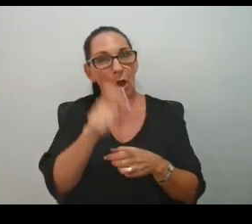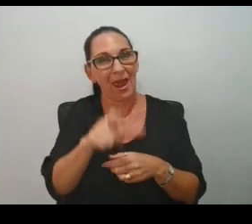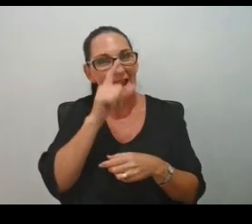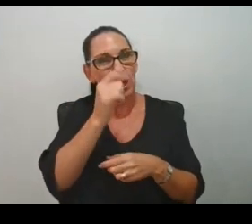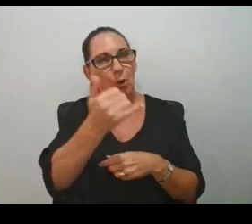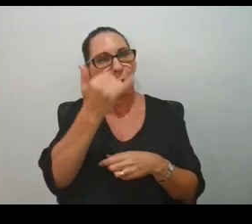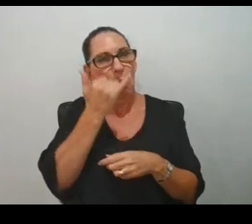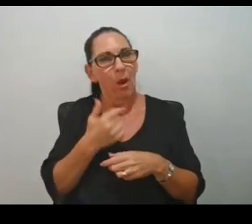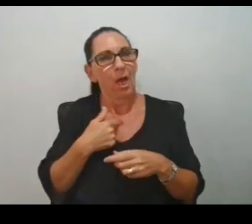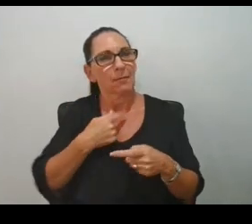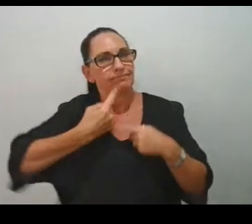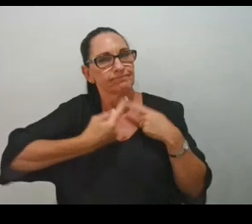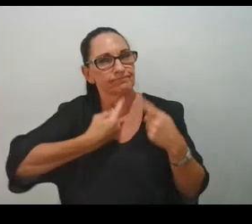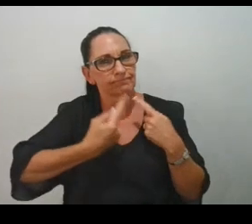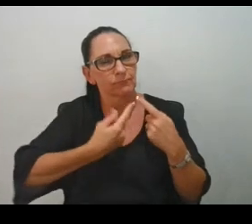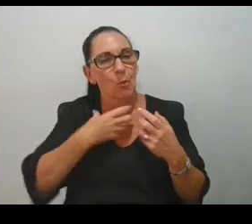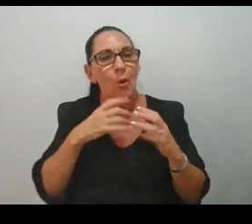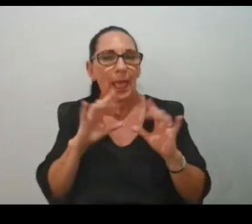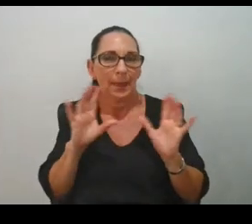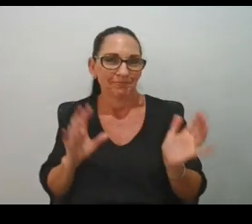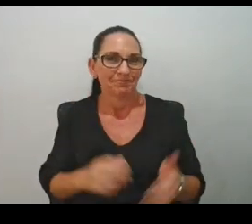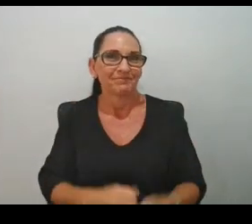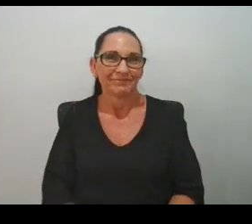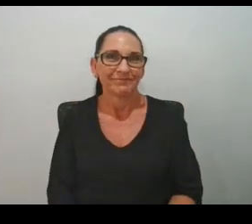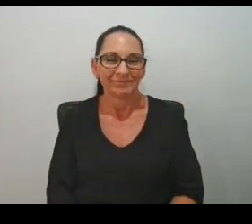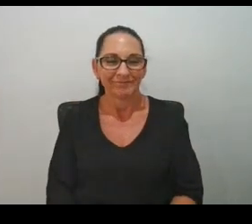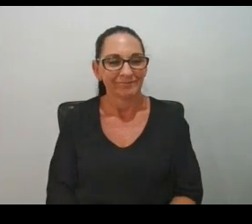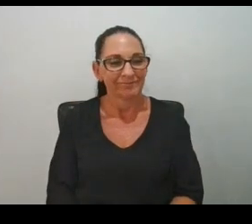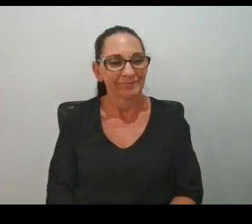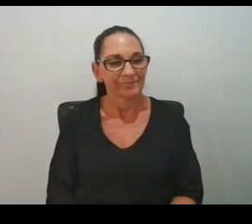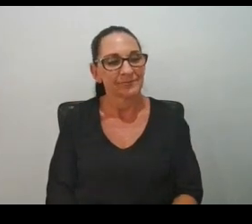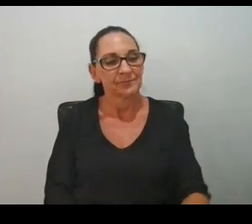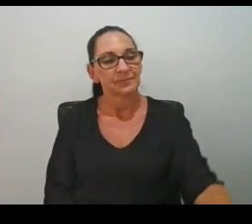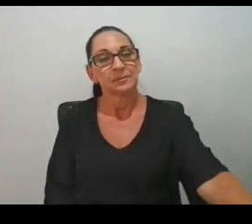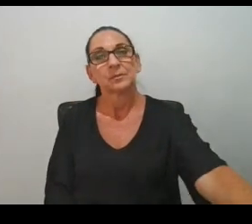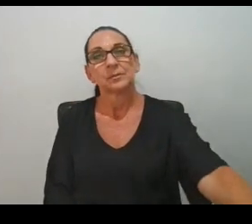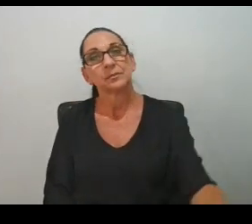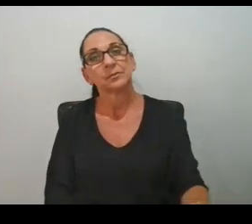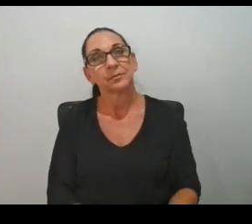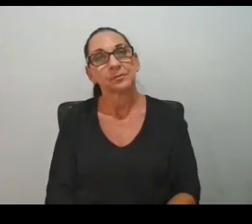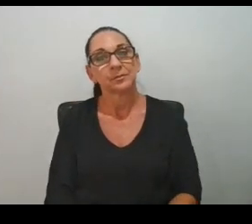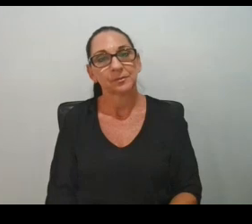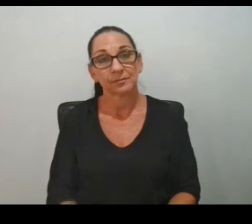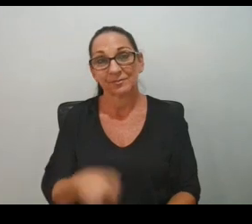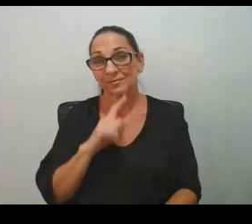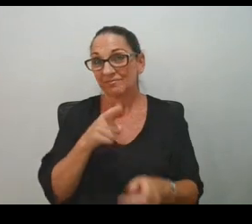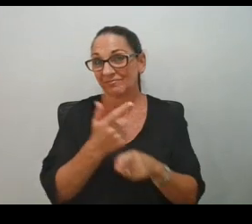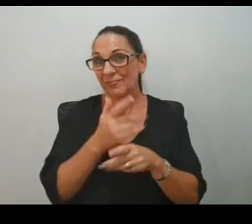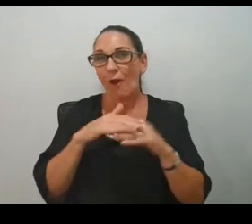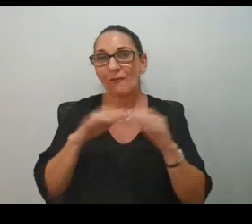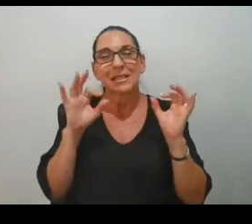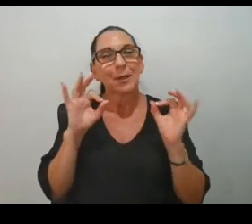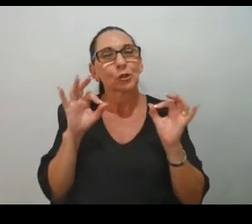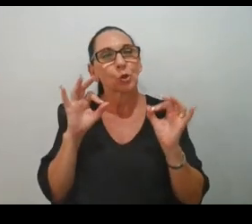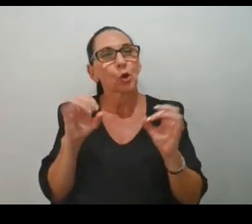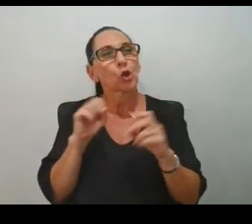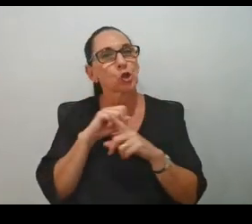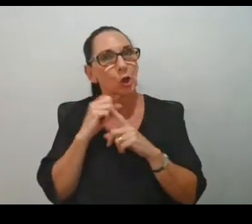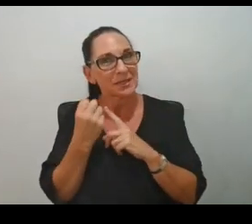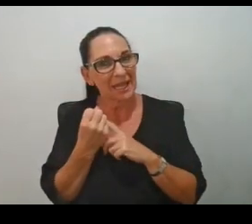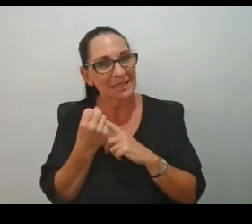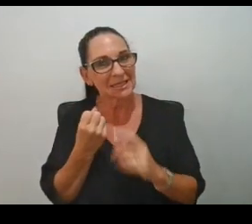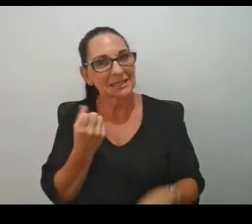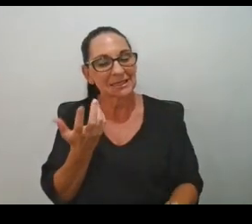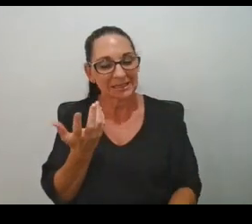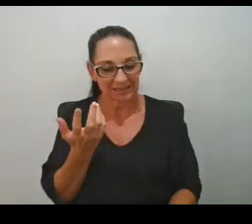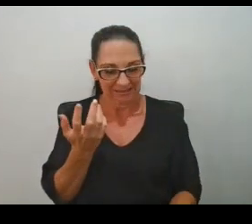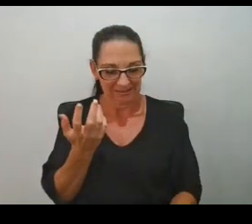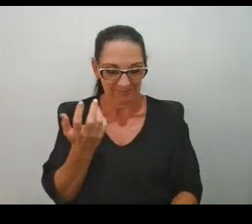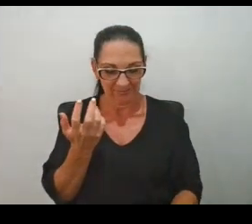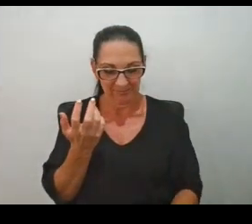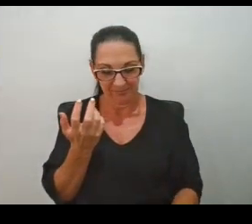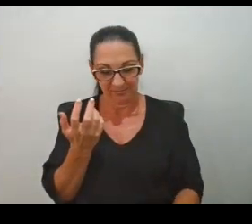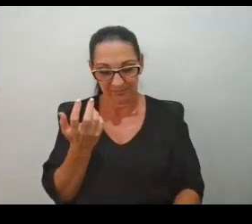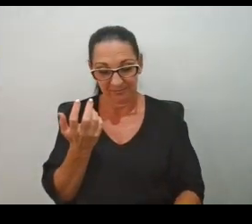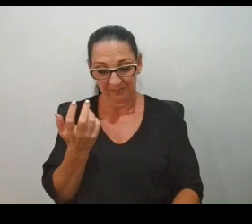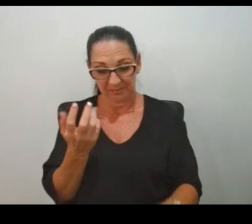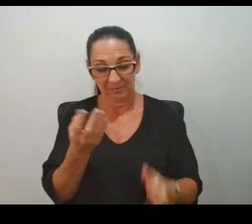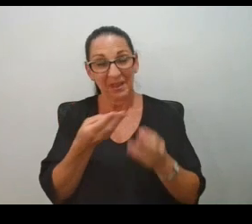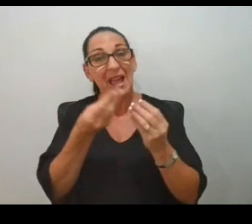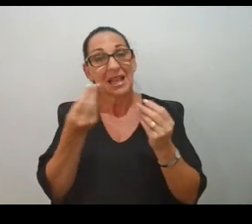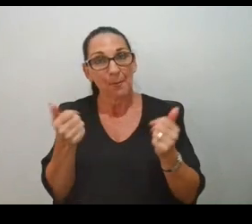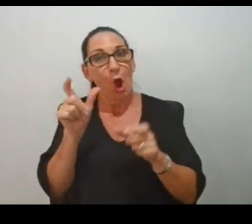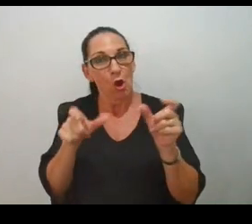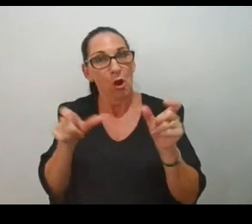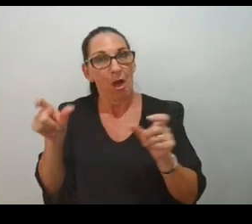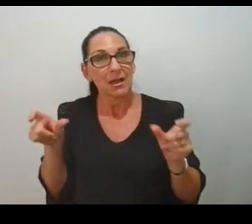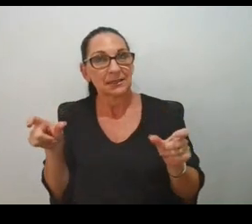yeah exceptional circumstances right we we do have some clients um who for example um might